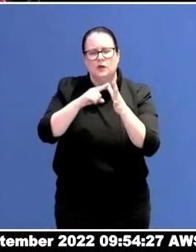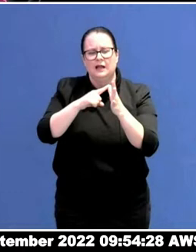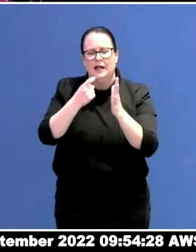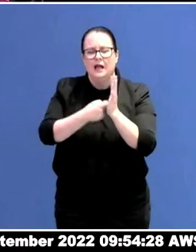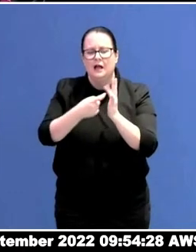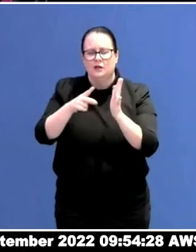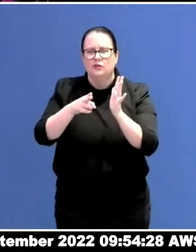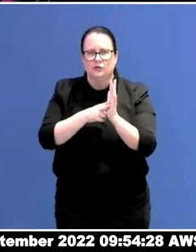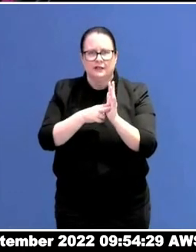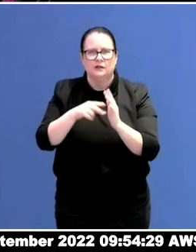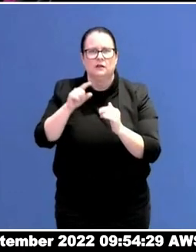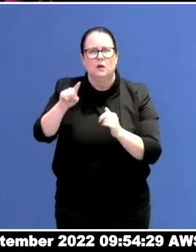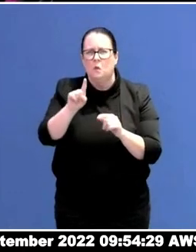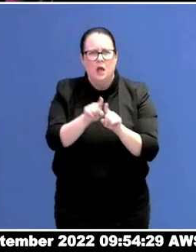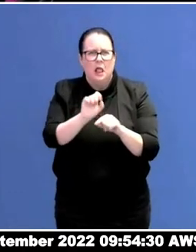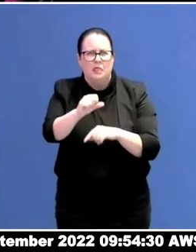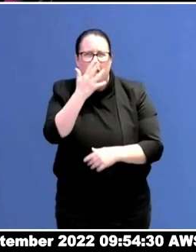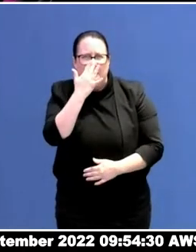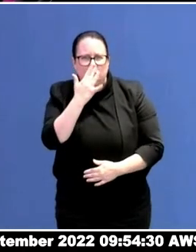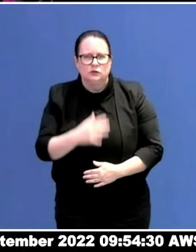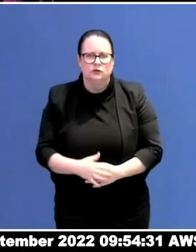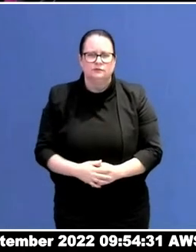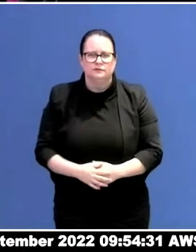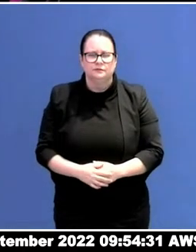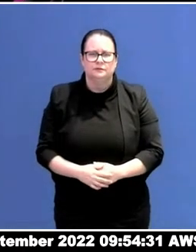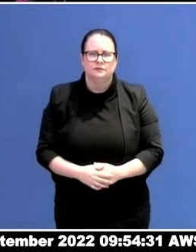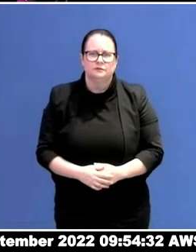age? TERRY: He was very active.